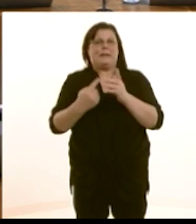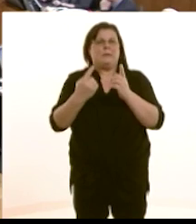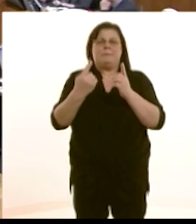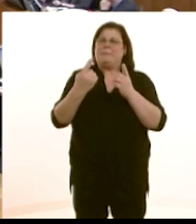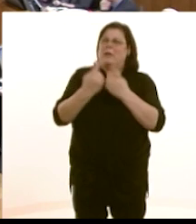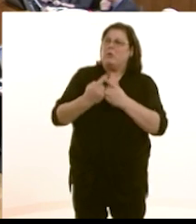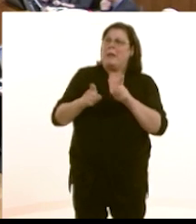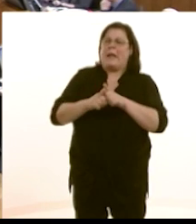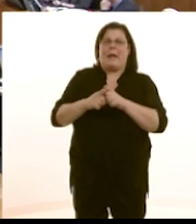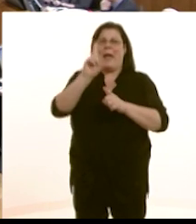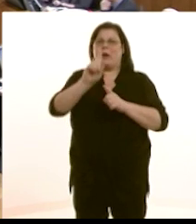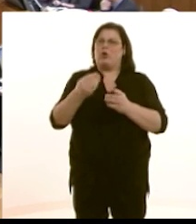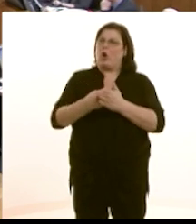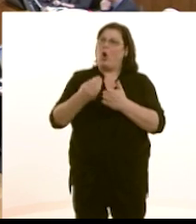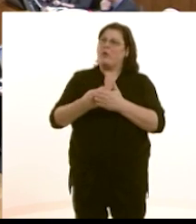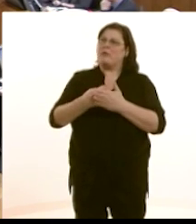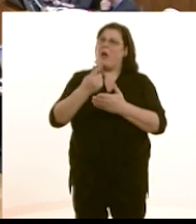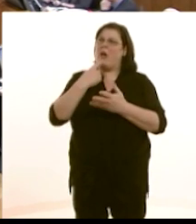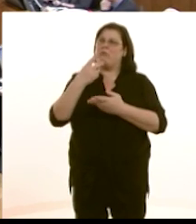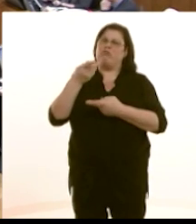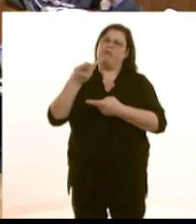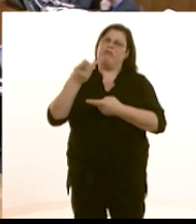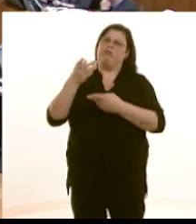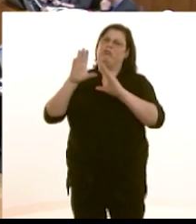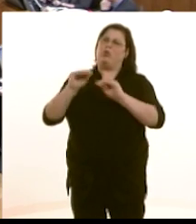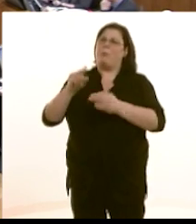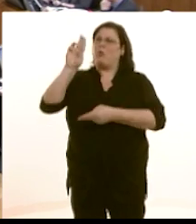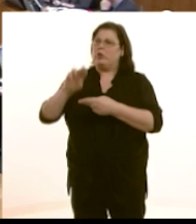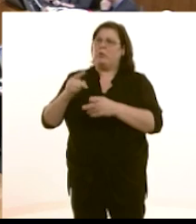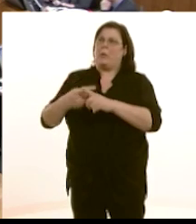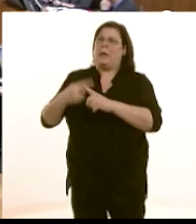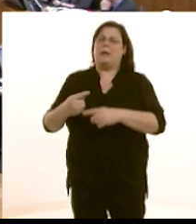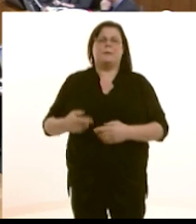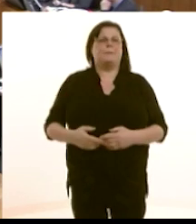Kirsty Williams: First Minister, of course it wonít be just the workers at Tata that